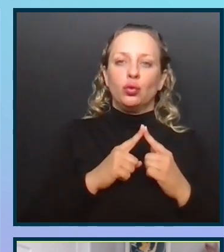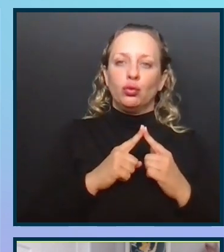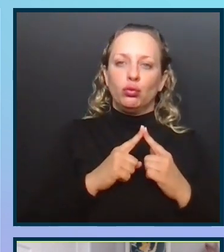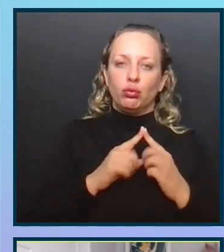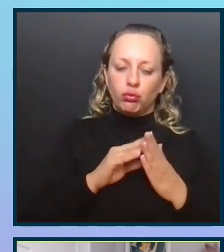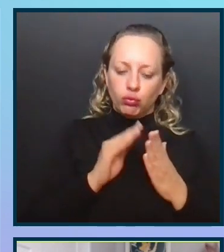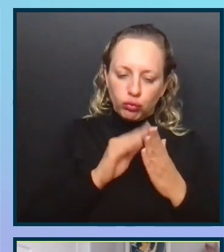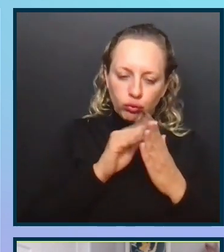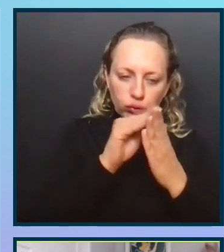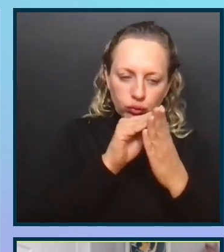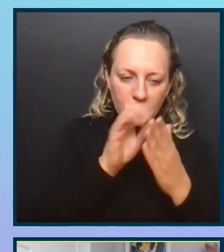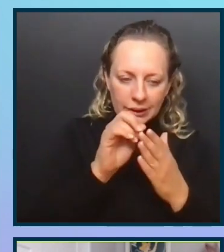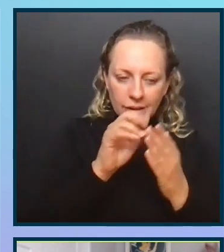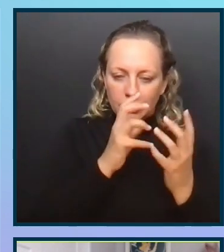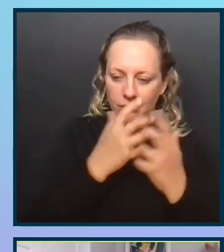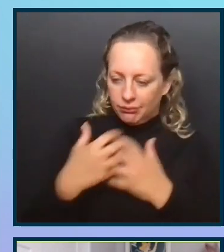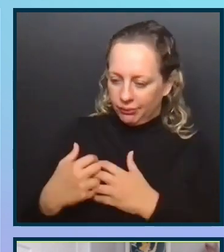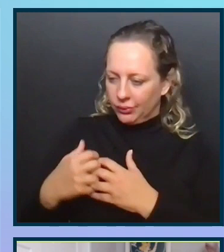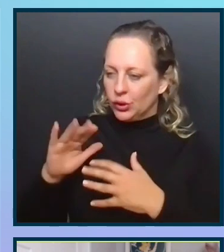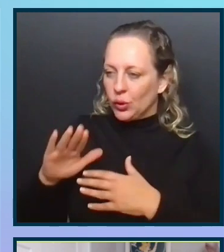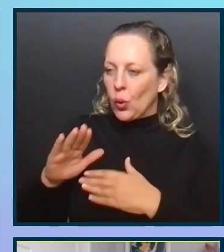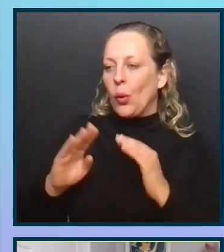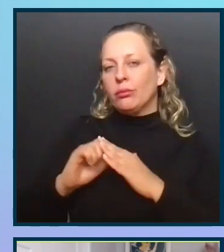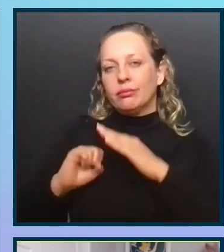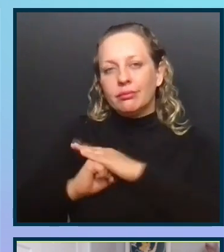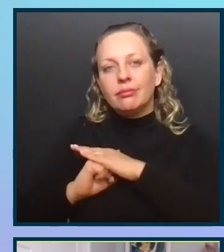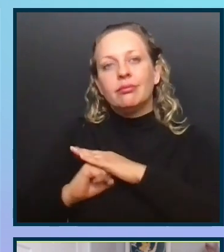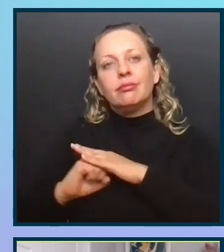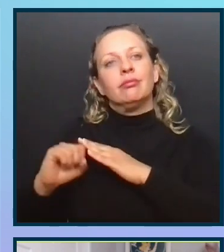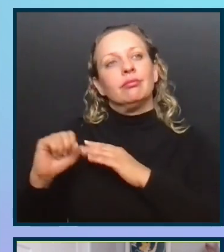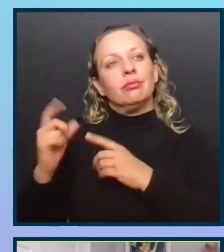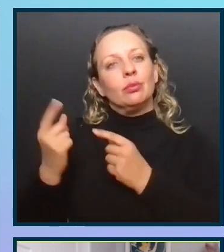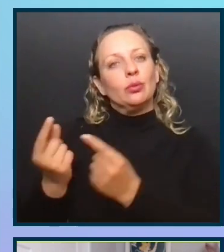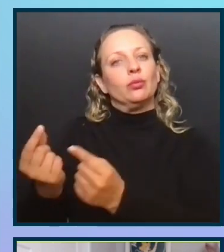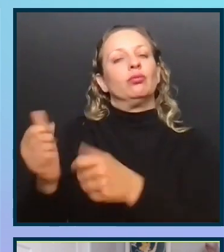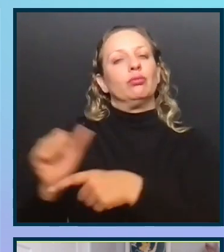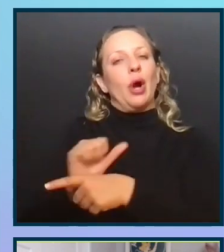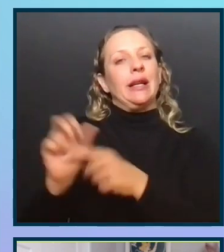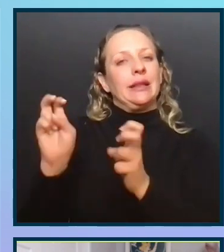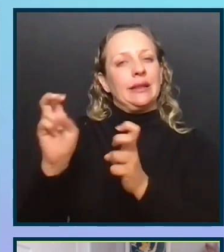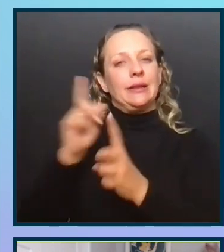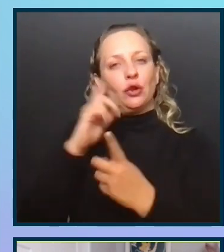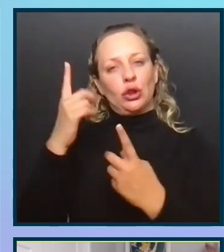in your basic practice of design to be more considerate about accessibility considerations?